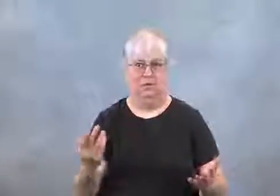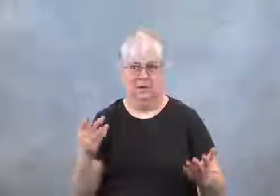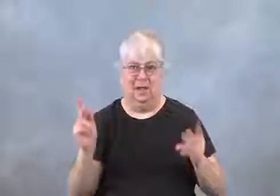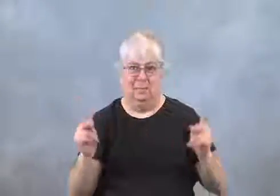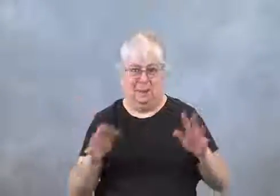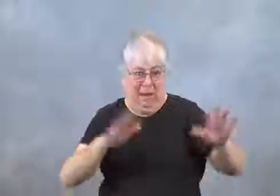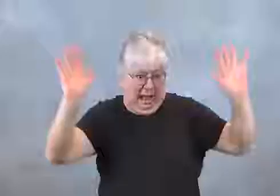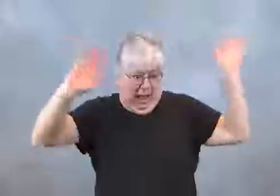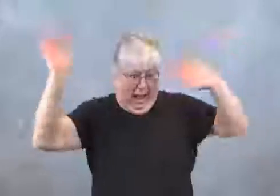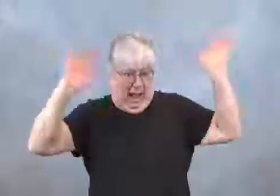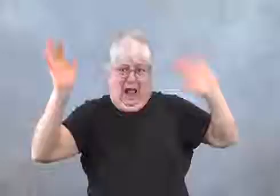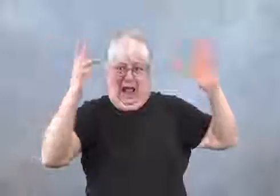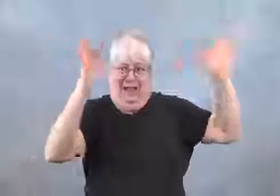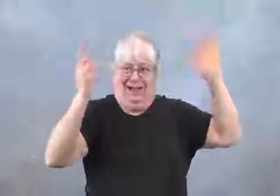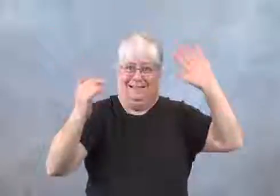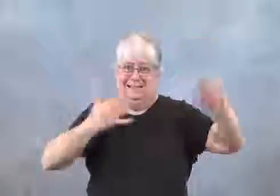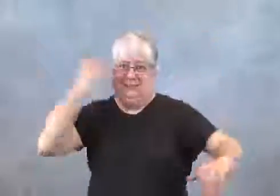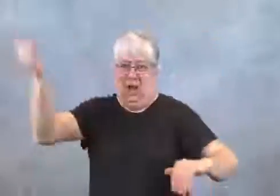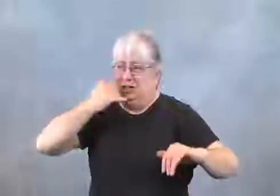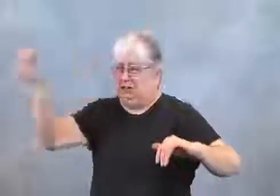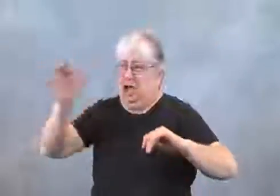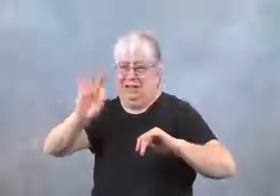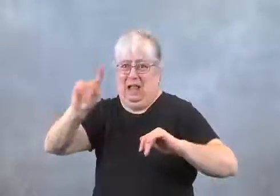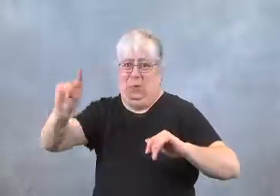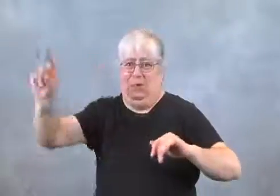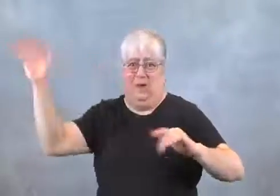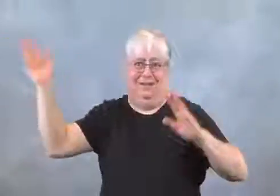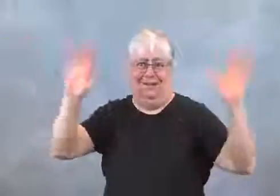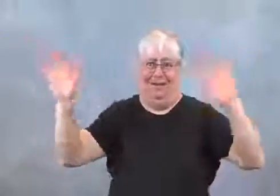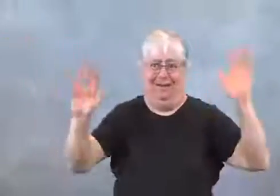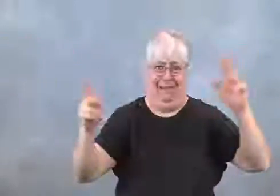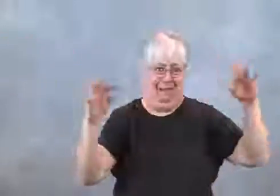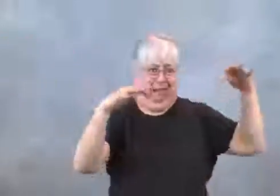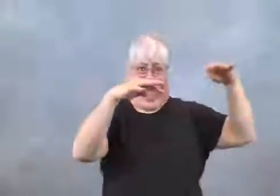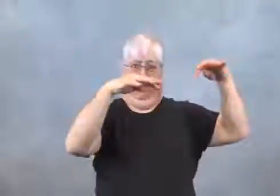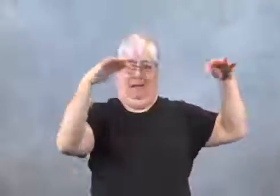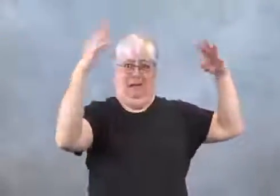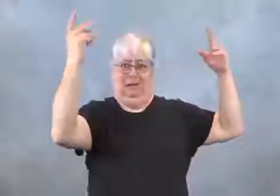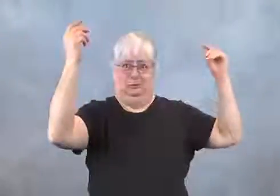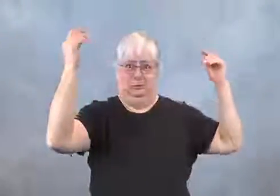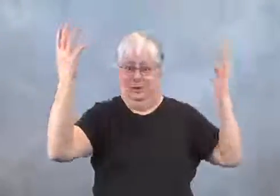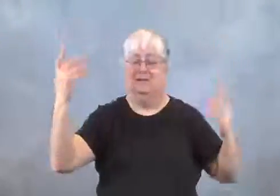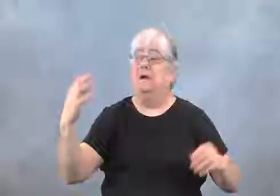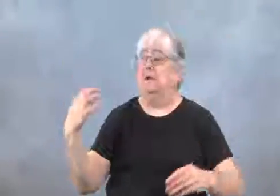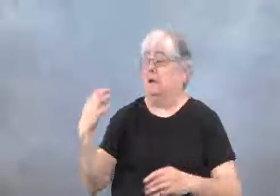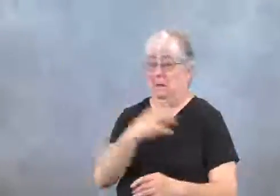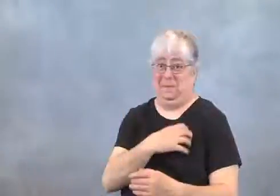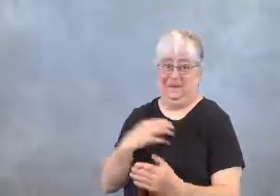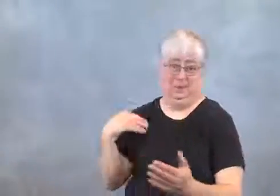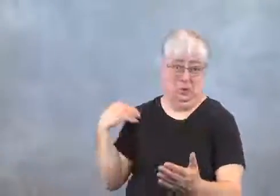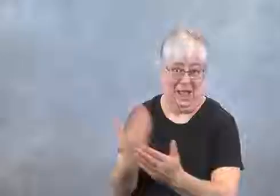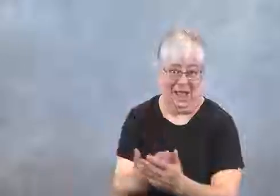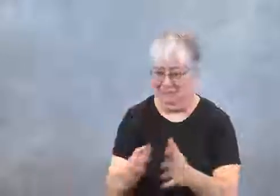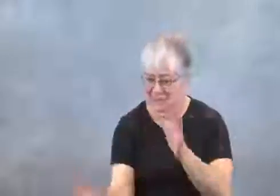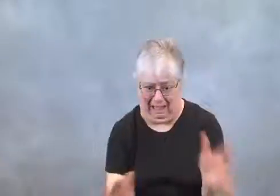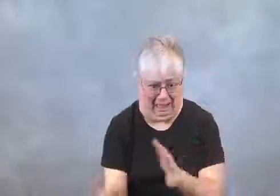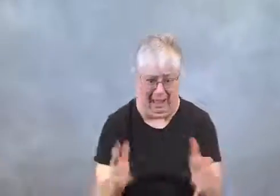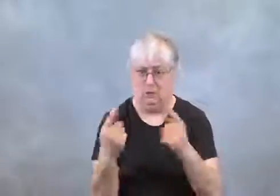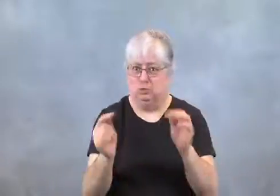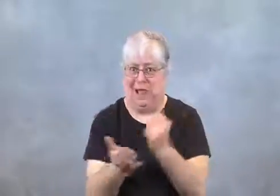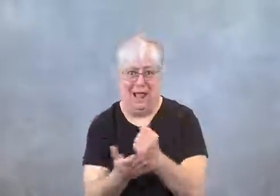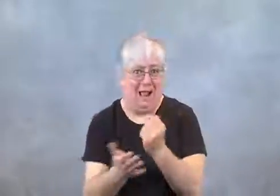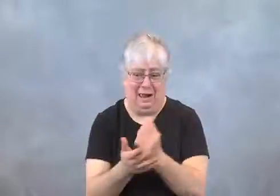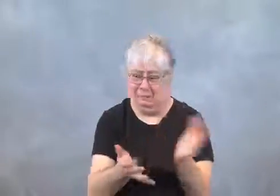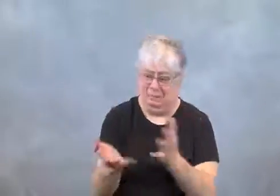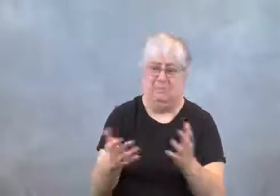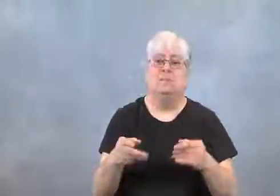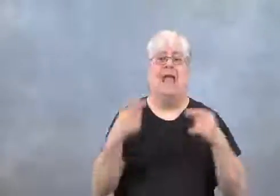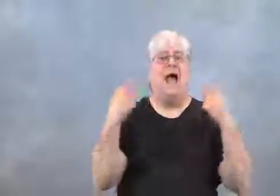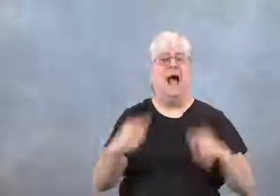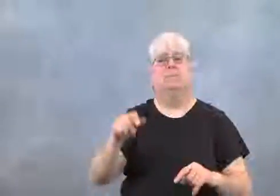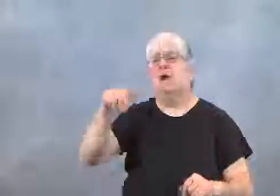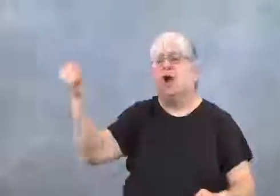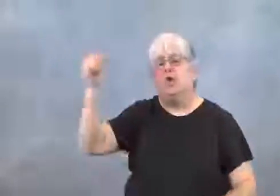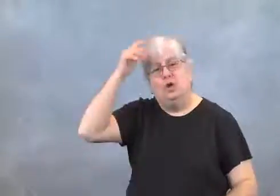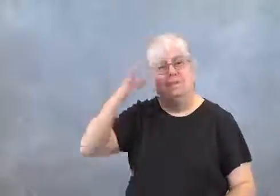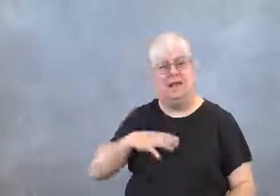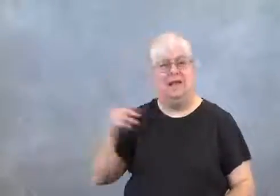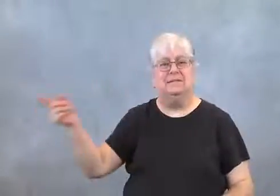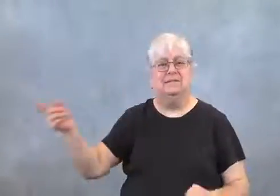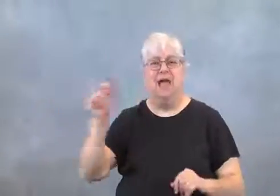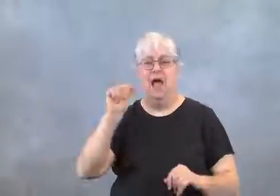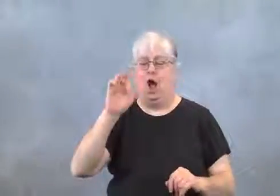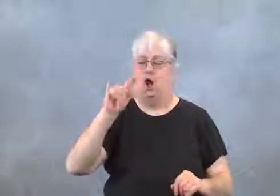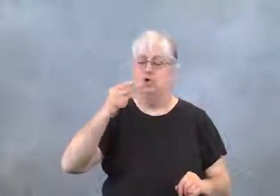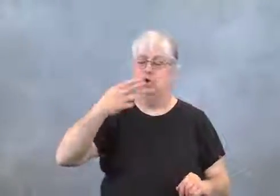People freaked out and called 911.